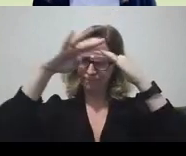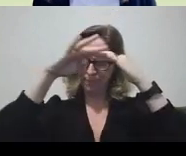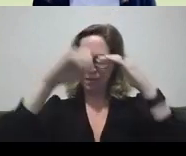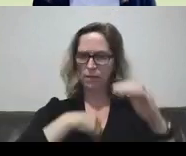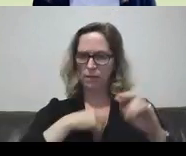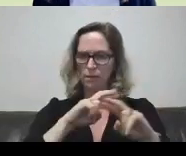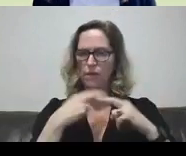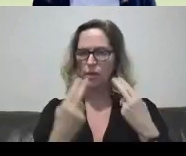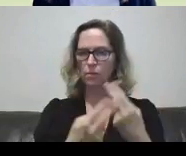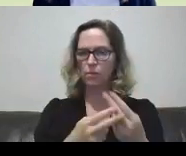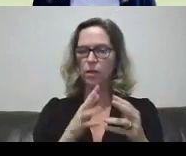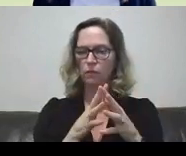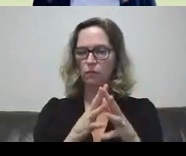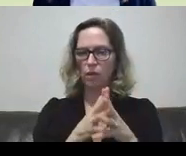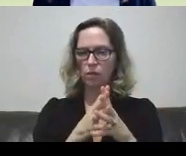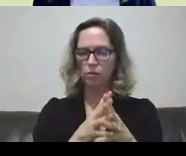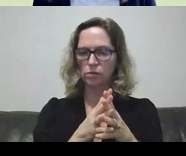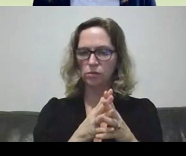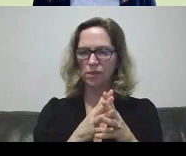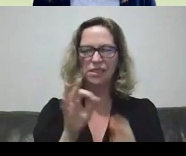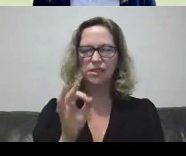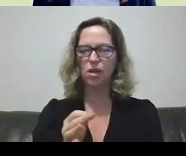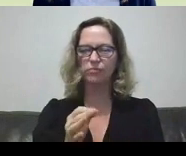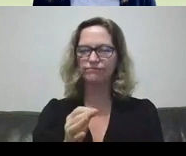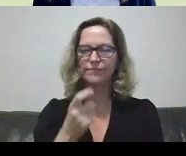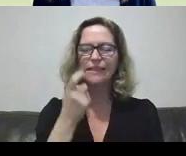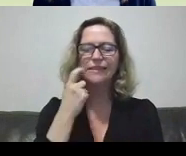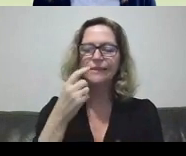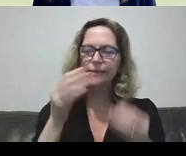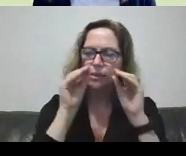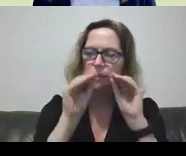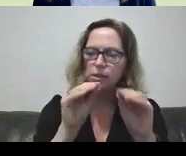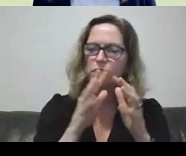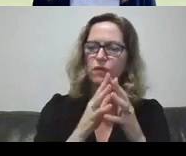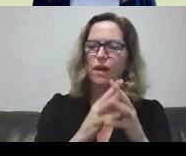it's really hard to teach values as they are developed over many years